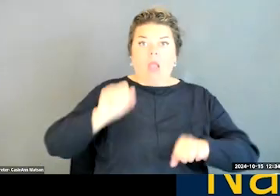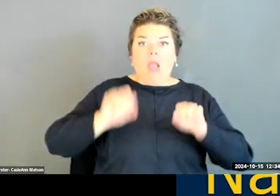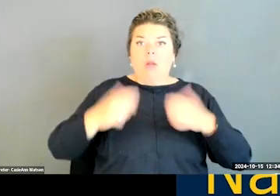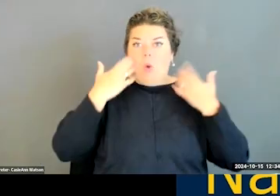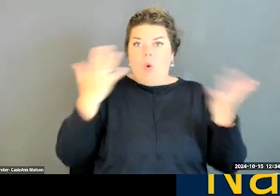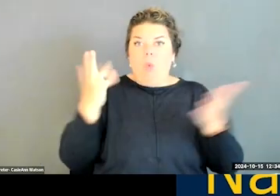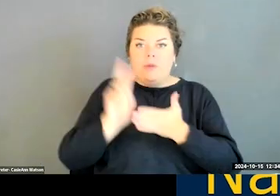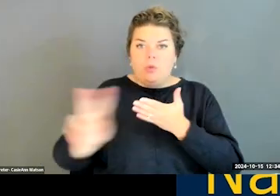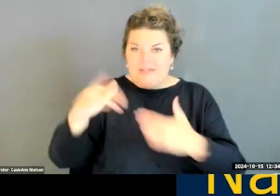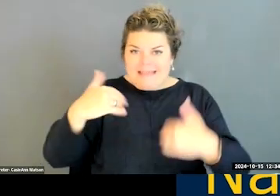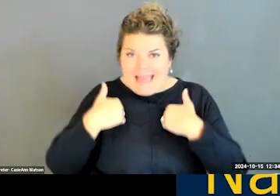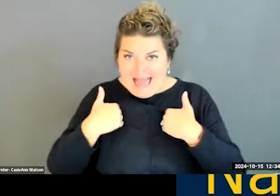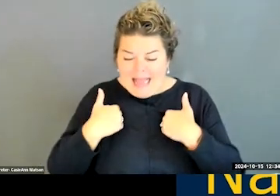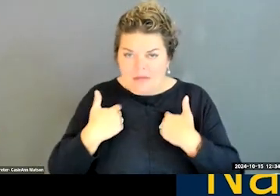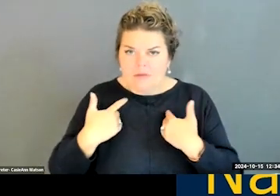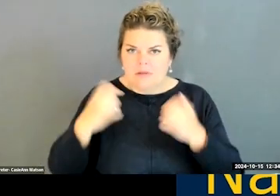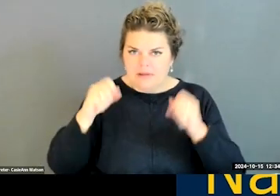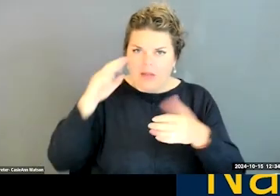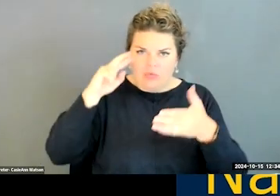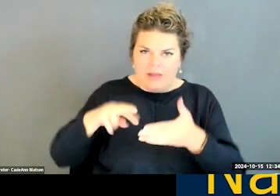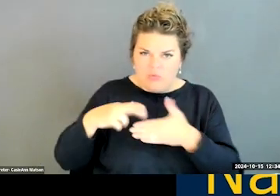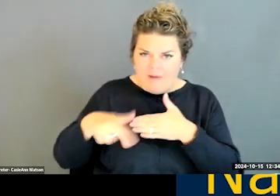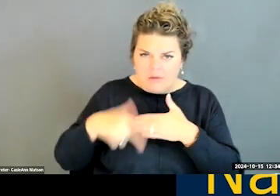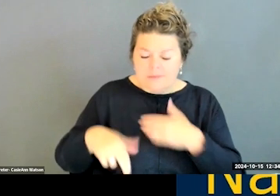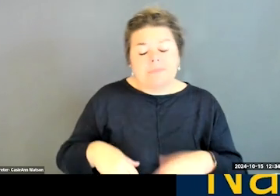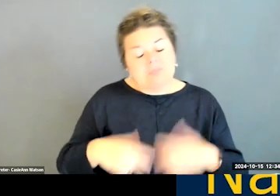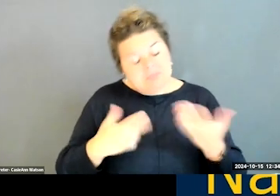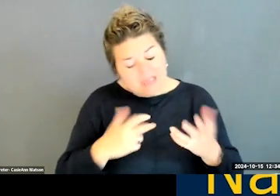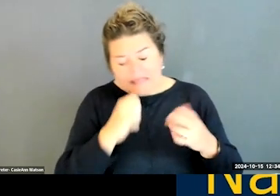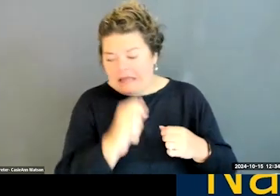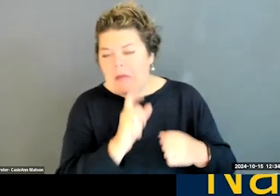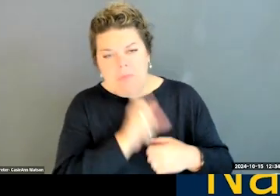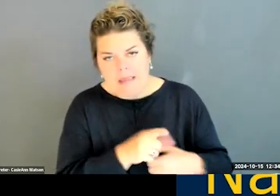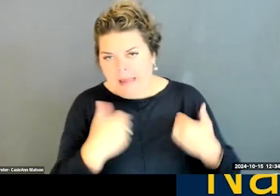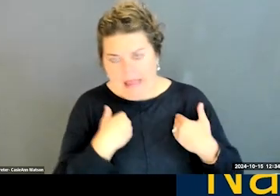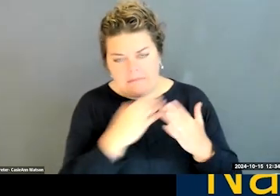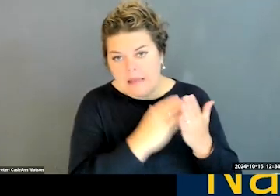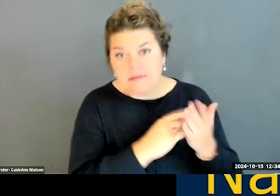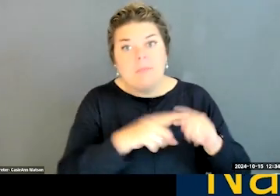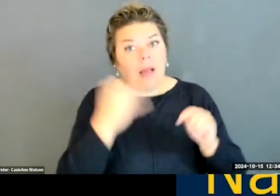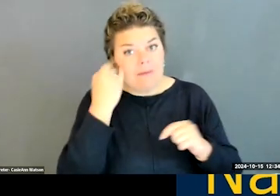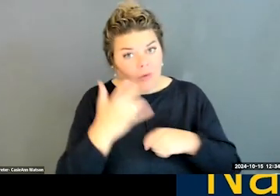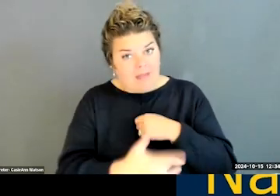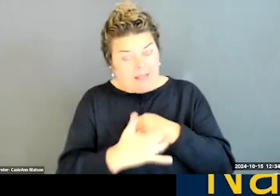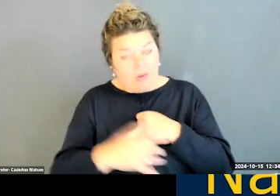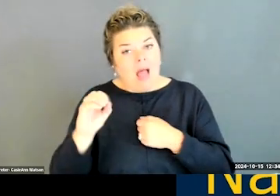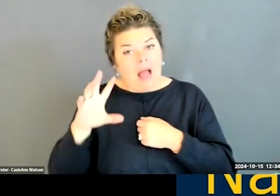"could have a reference?" So, not exactly, however, if you are available on October 22nd at 10 AM,